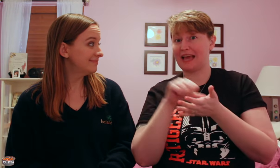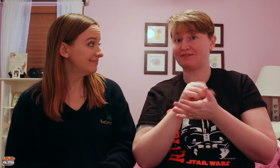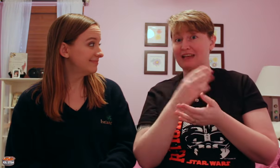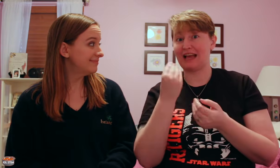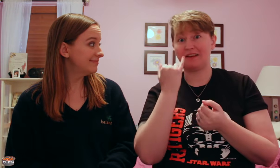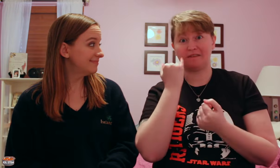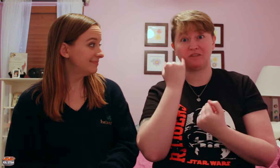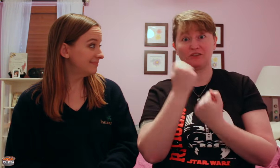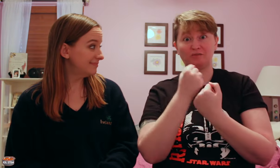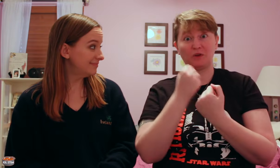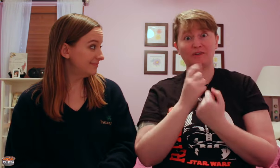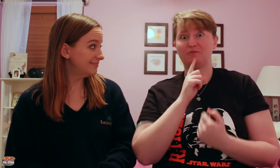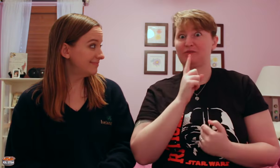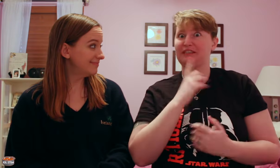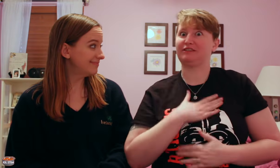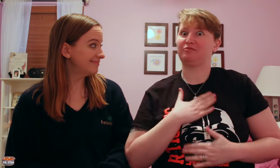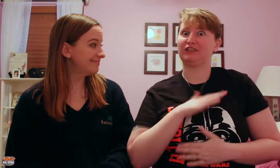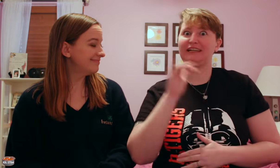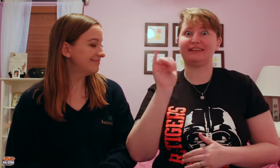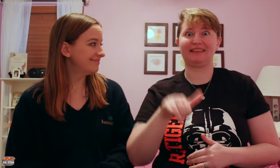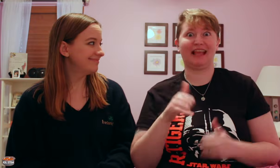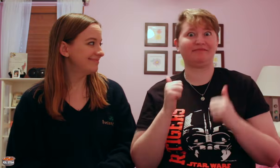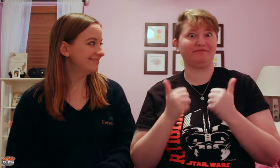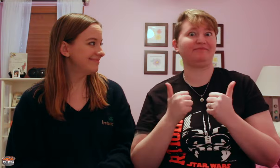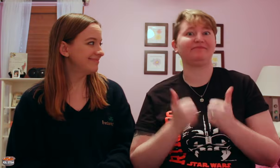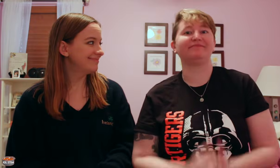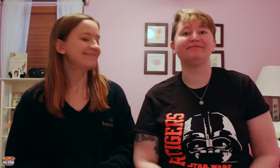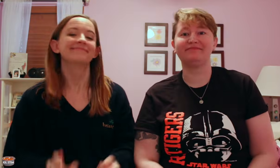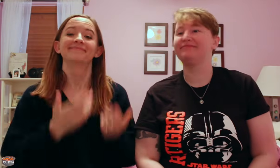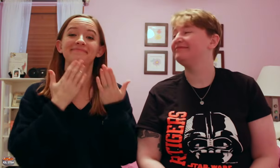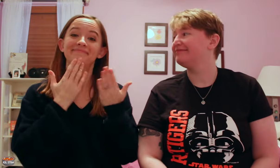our Patreon page. If you'd like to support us, we'd appreciate it.